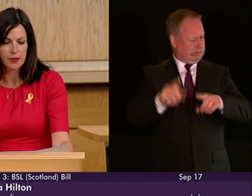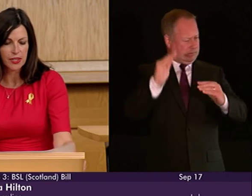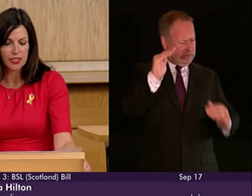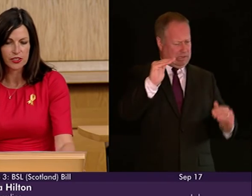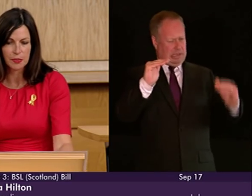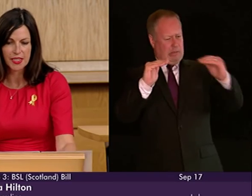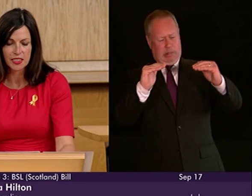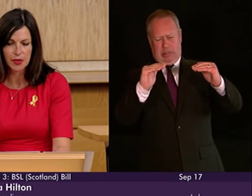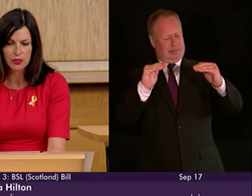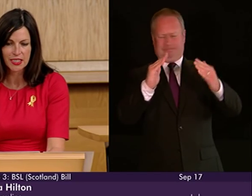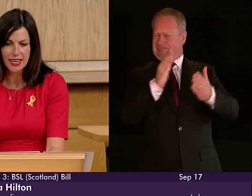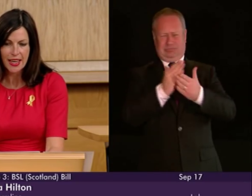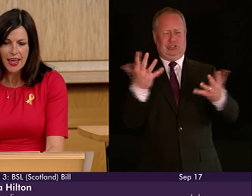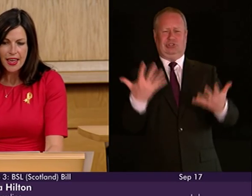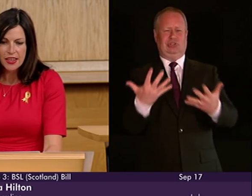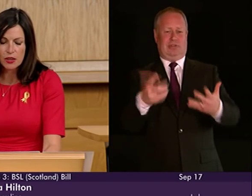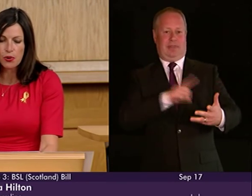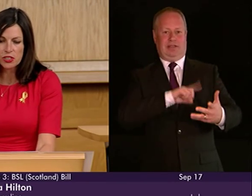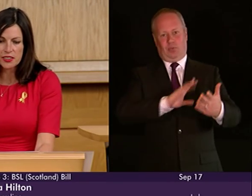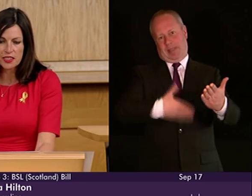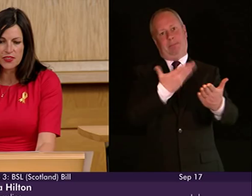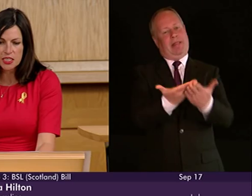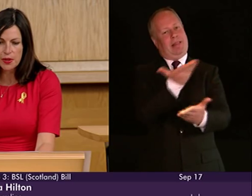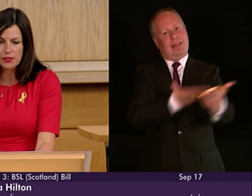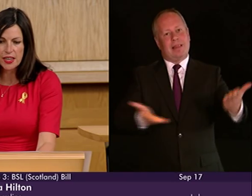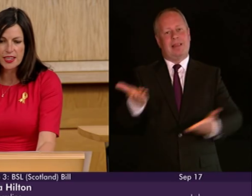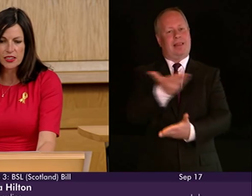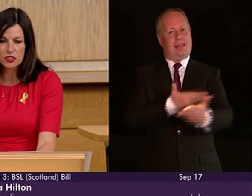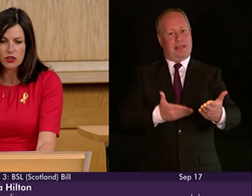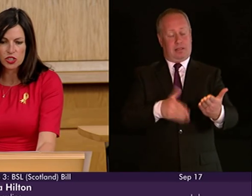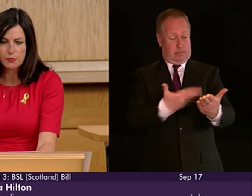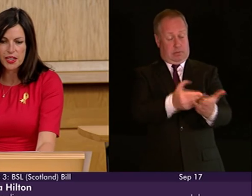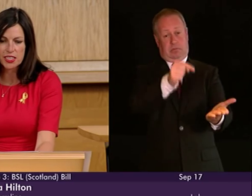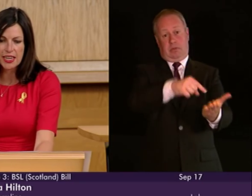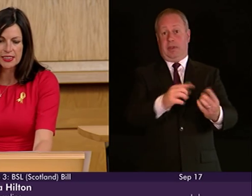which is why we are debating the bill. Its importance is that it does not treat British Sign